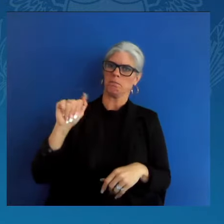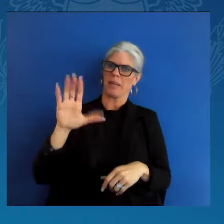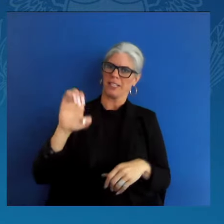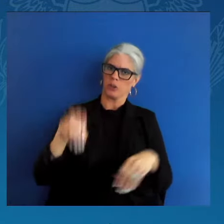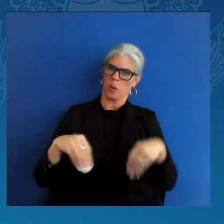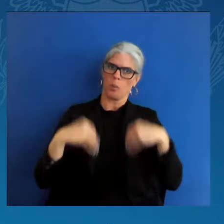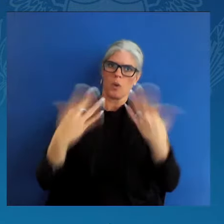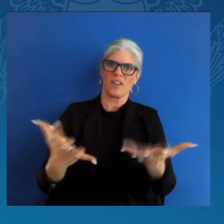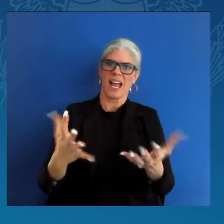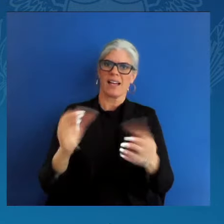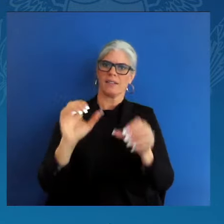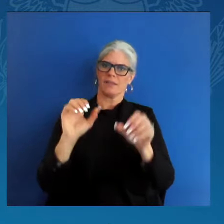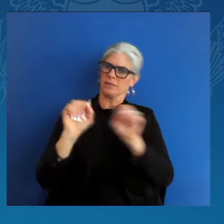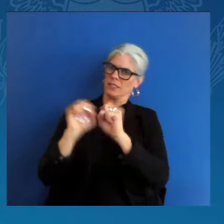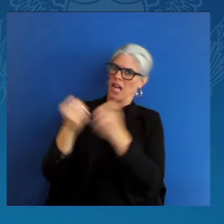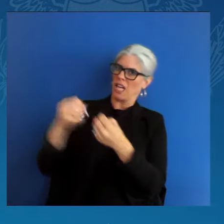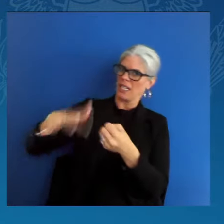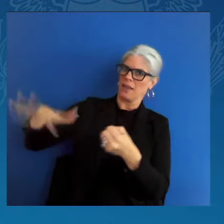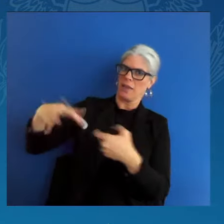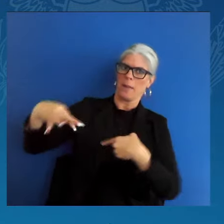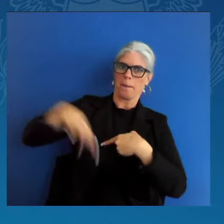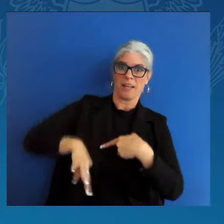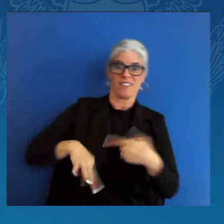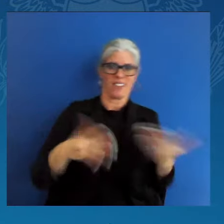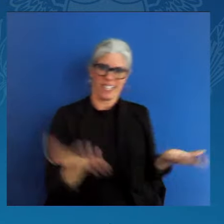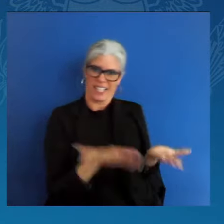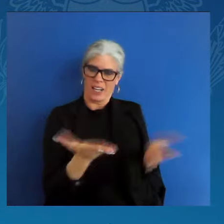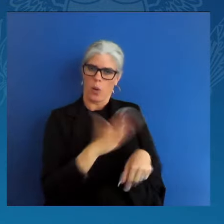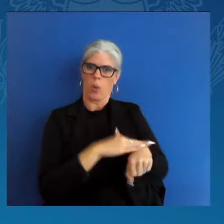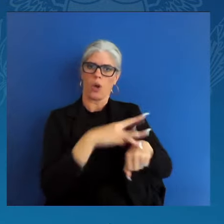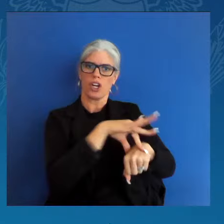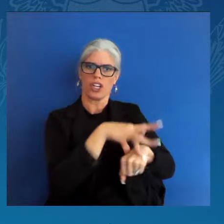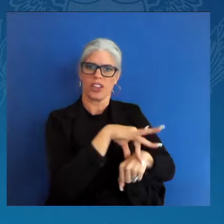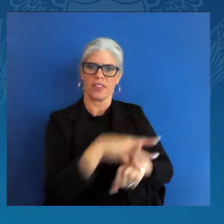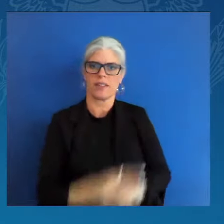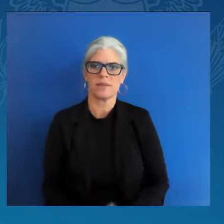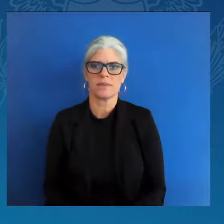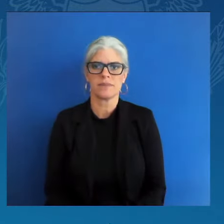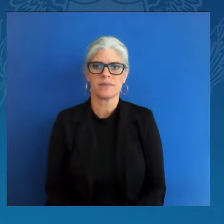And I'm going to first turn to NASA deputy Administrator Pam Melroy.